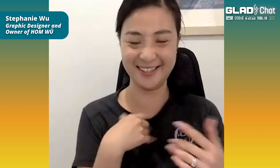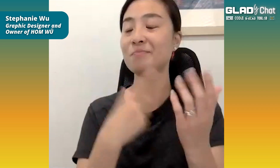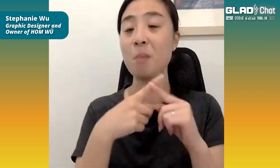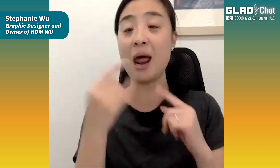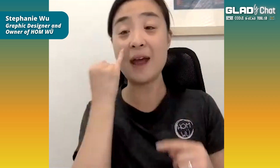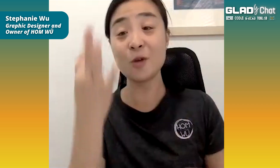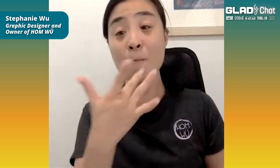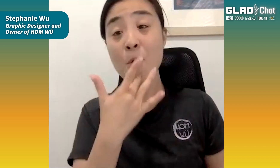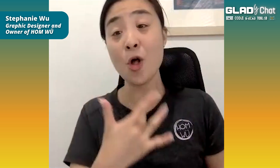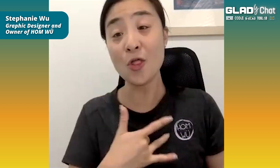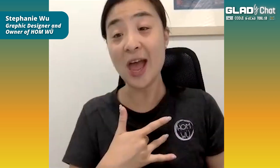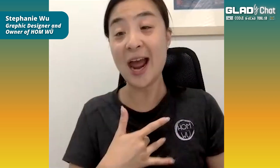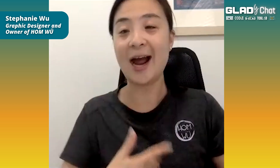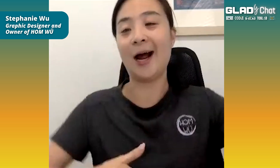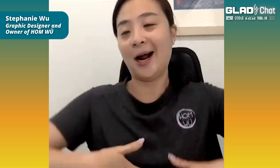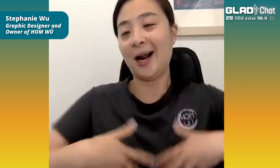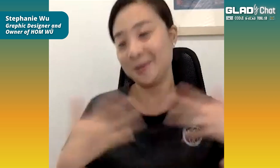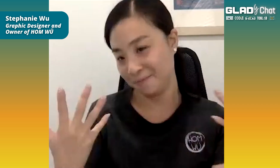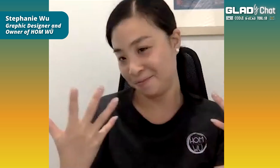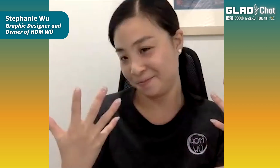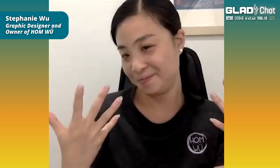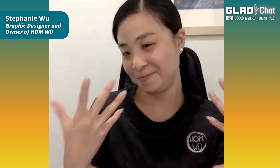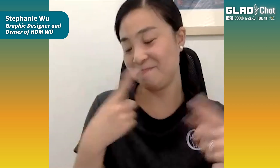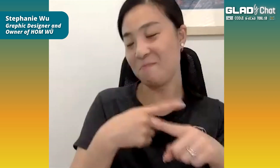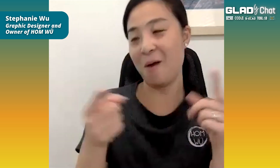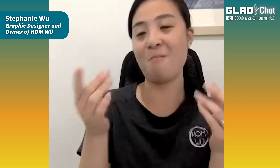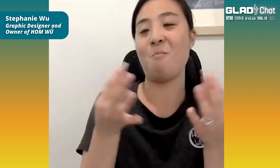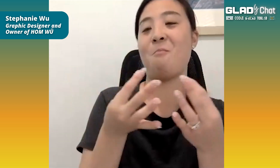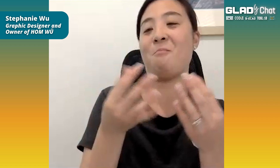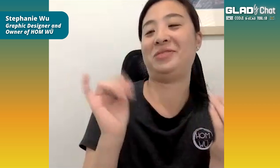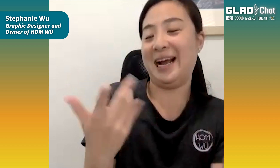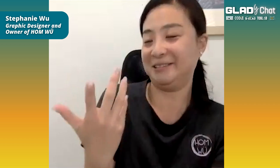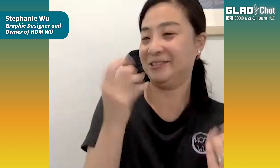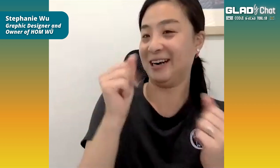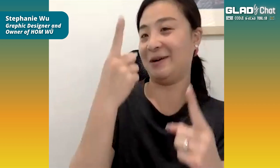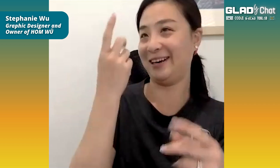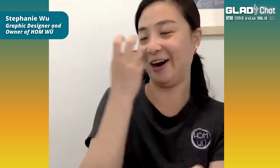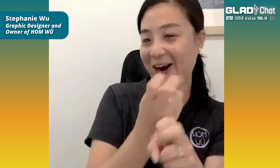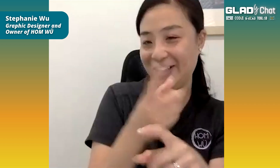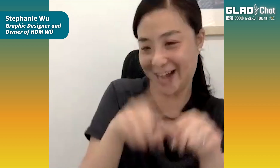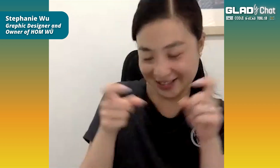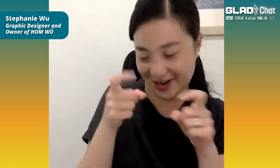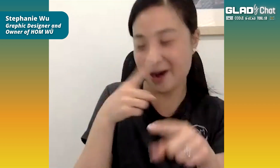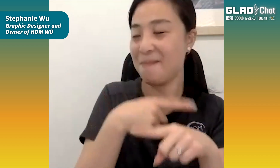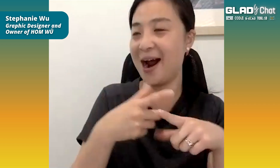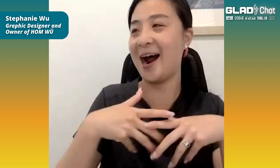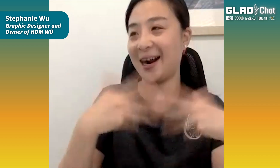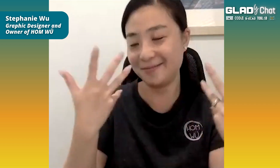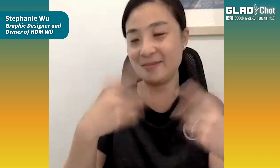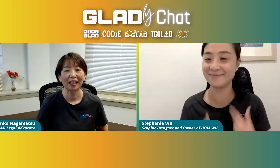If it’s in your birthday, oh well! That’s one thing you can’t control.